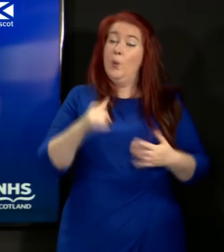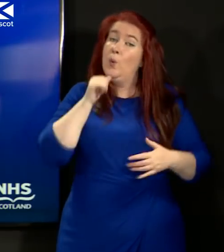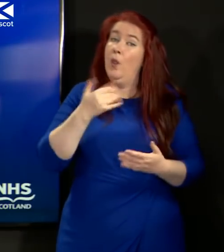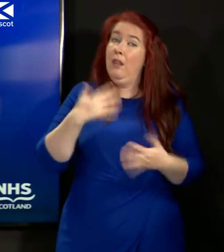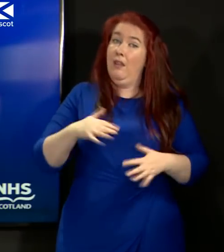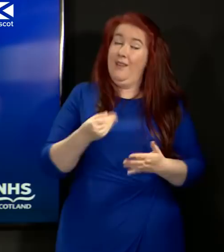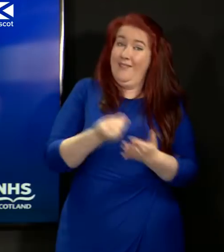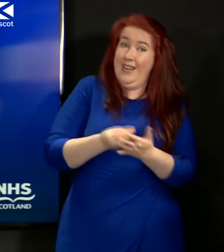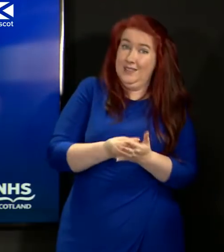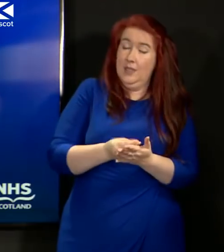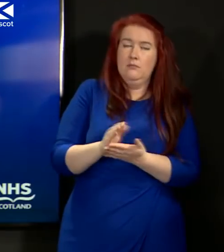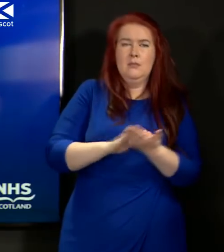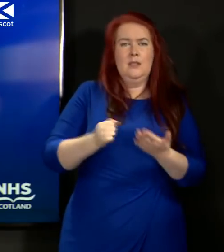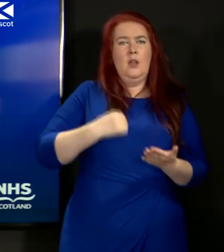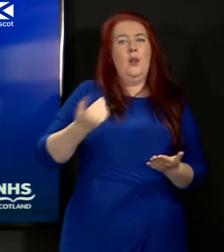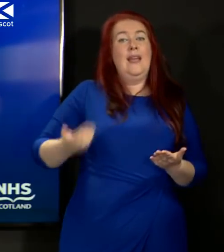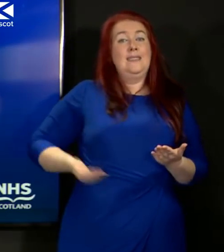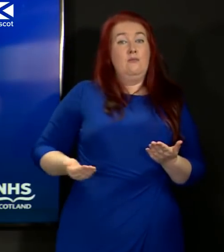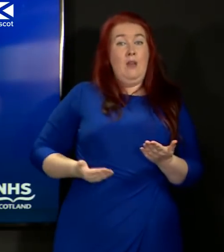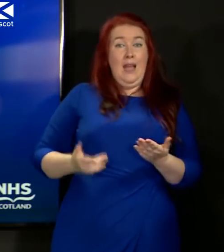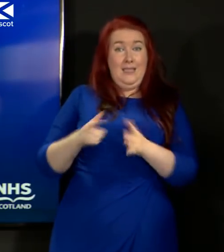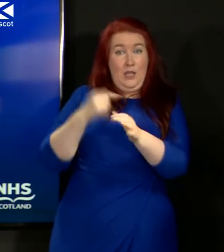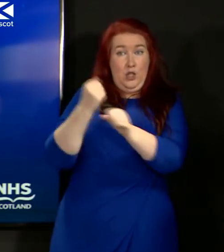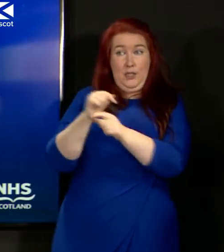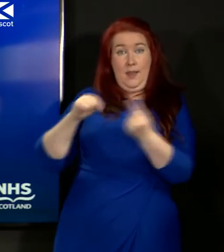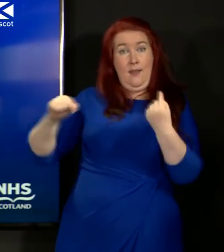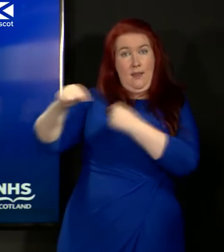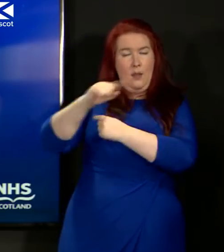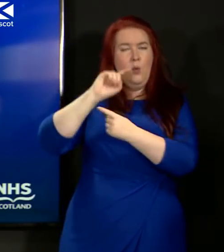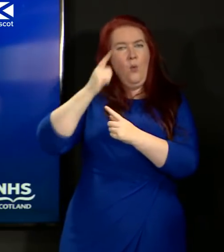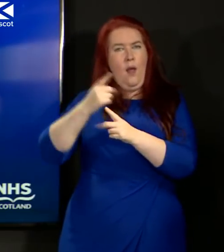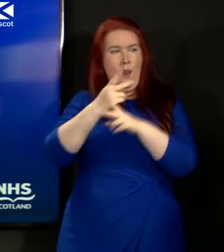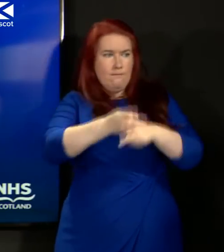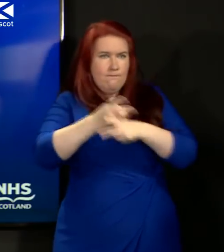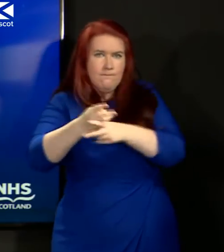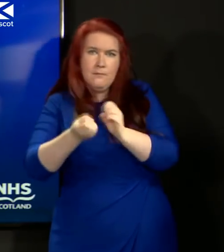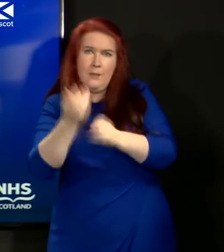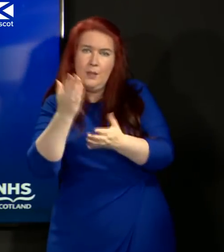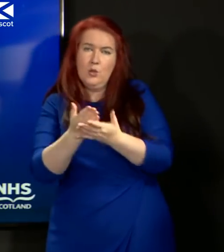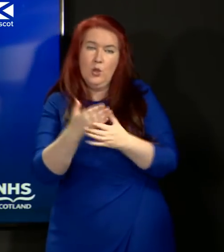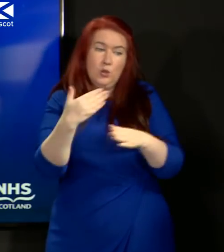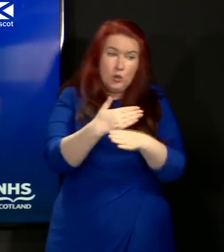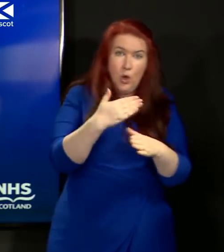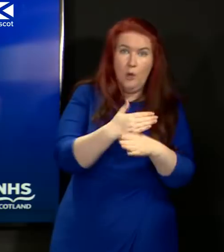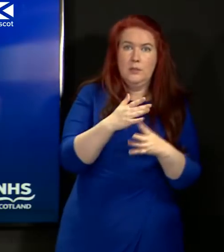agencies will continue to work to safeguard jobs and supply chains. During